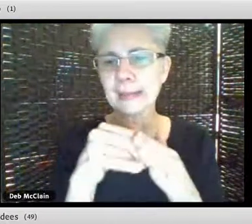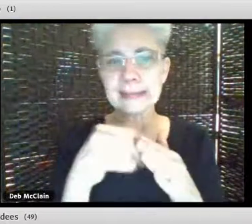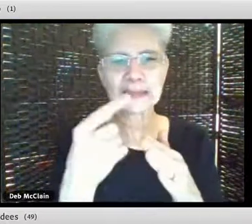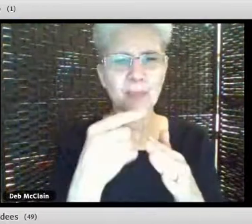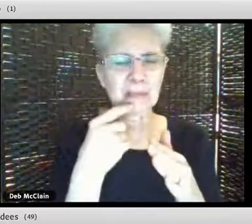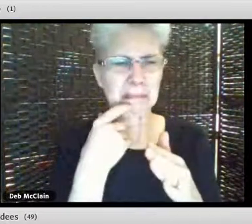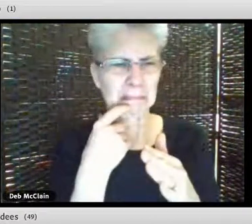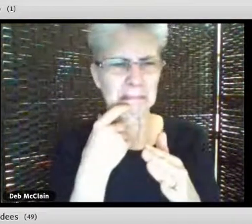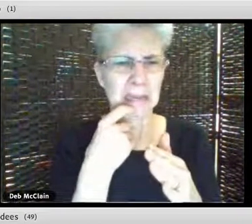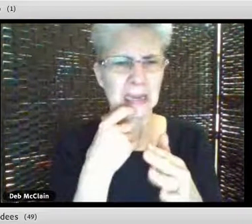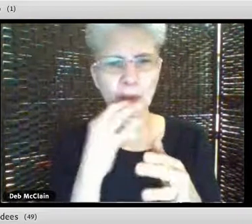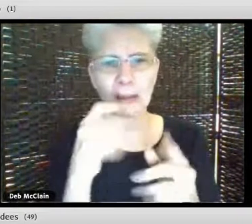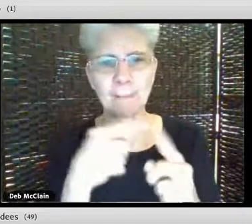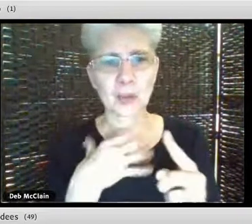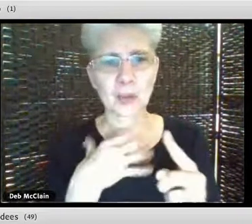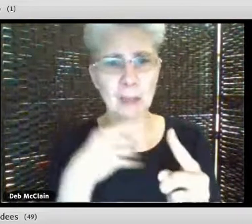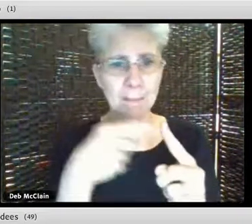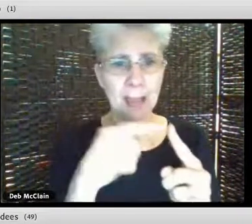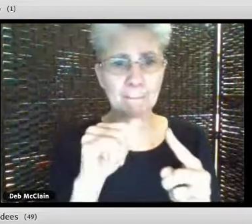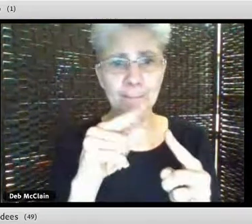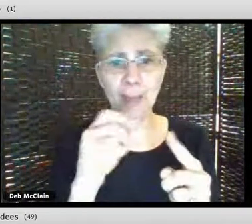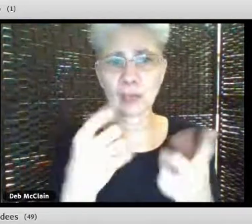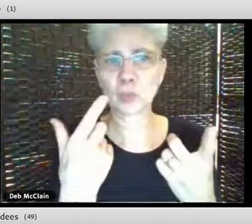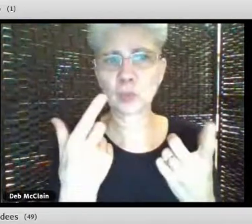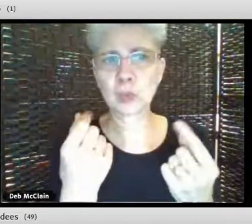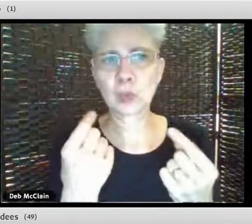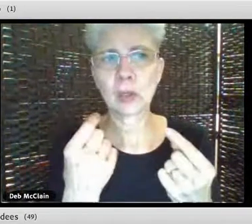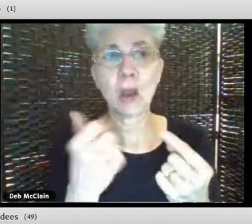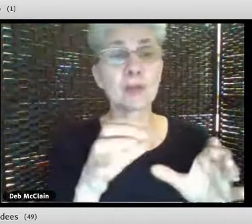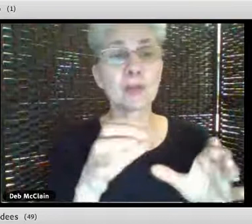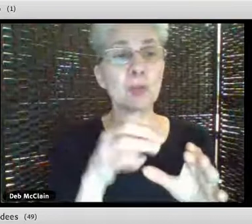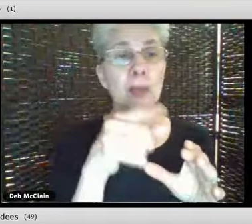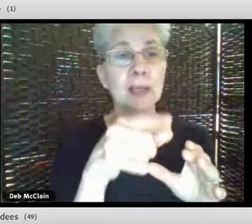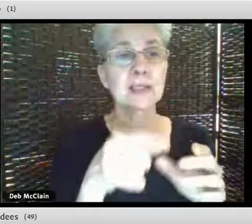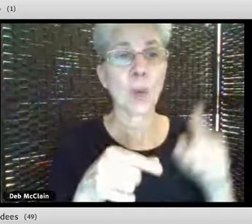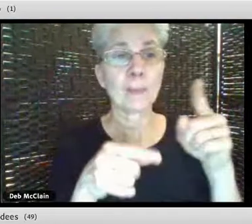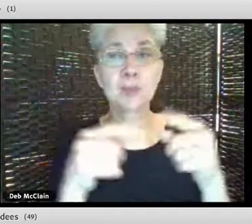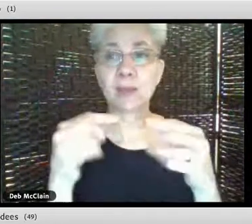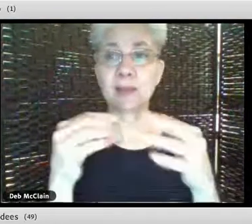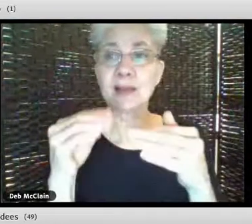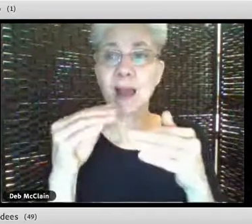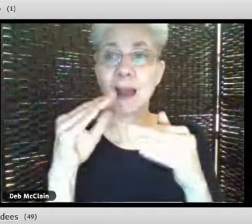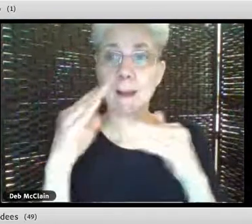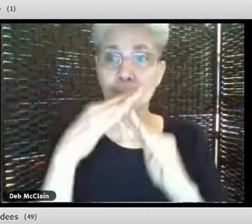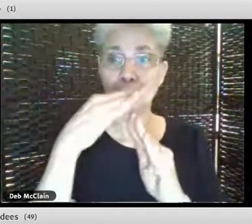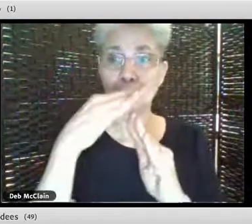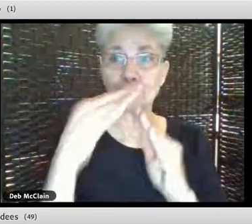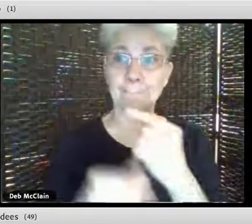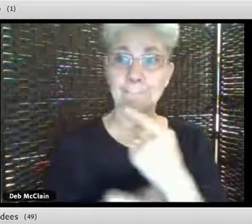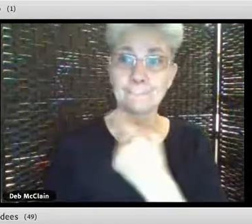"Oh, I just want to get back to my main page" -- All you have to do is, up here at the top, click on Drive,